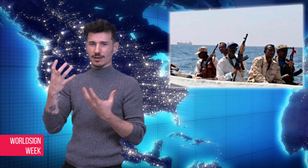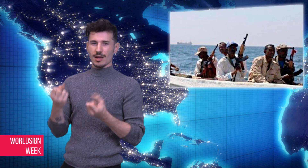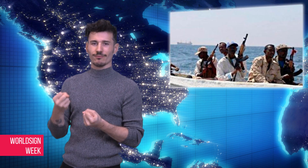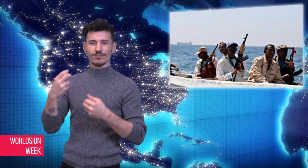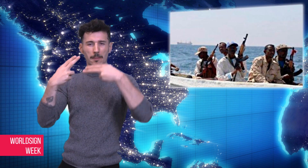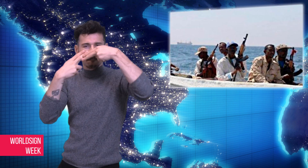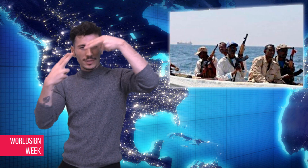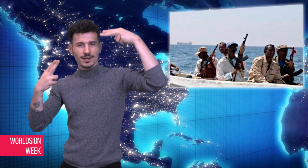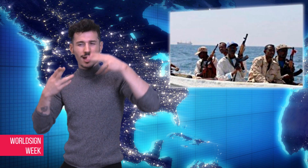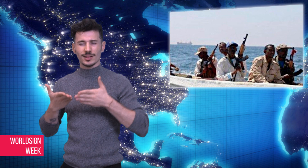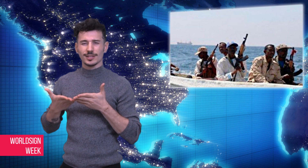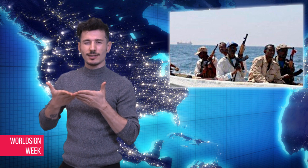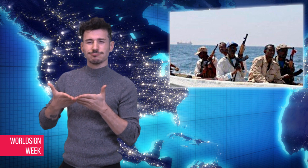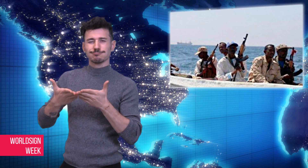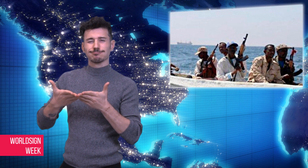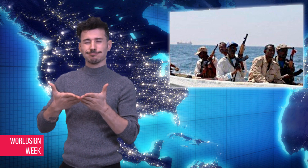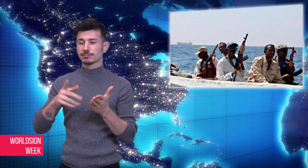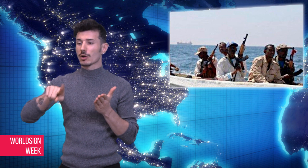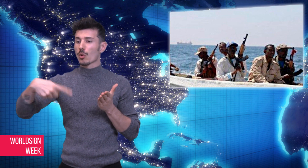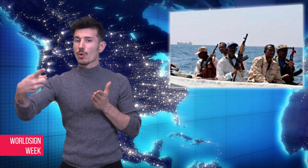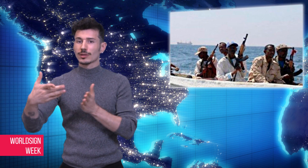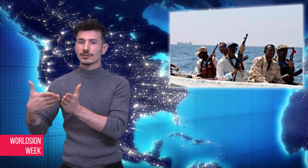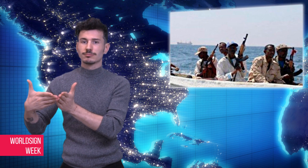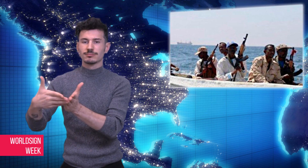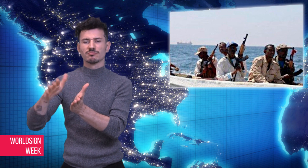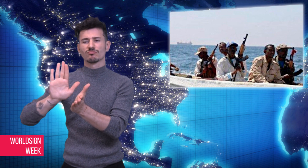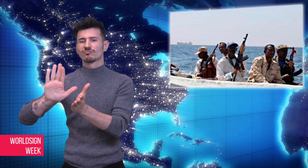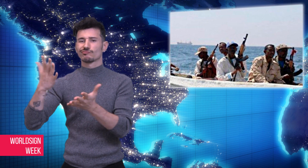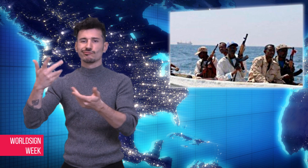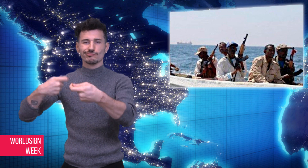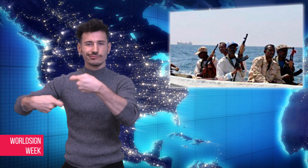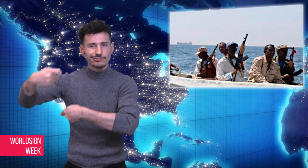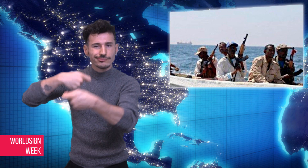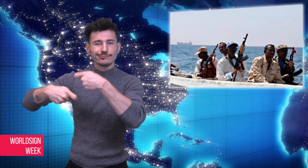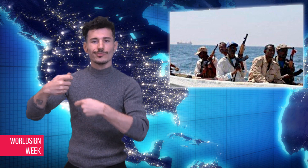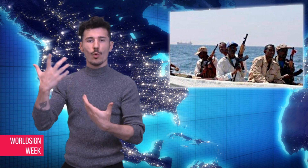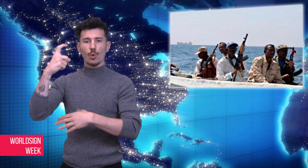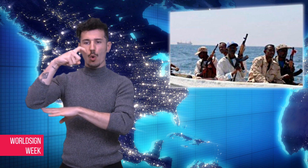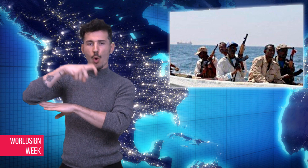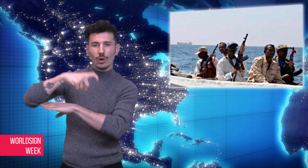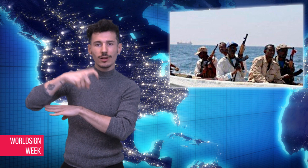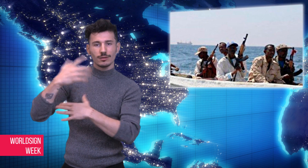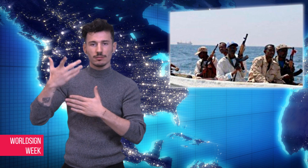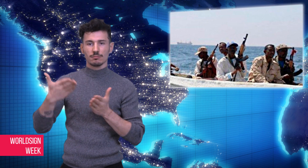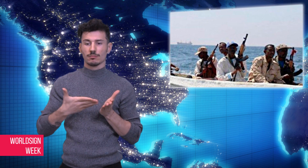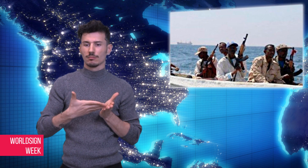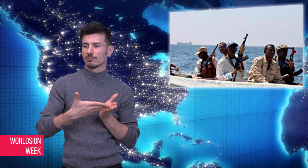ships and oil tankers in the waters off the Somali